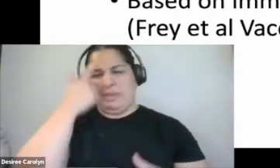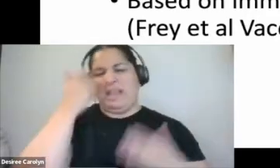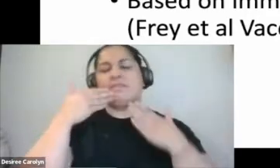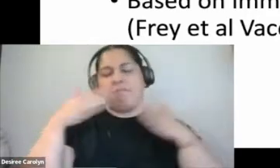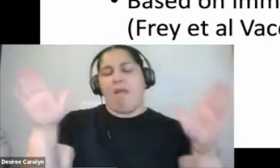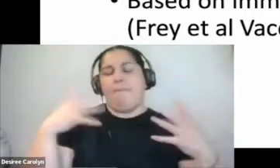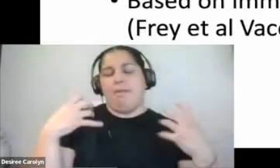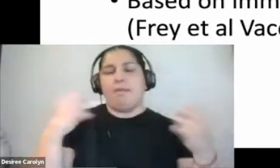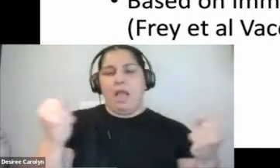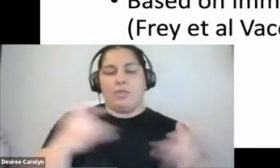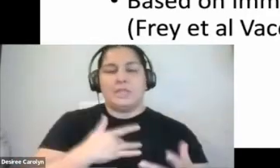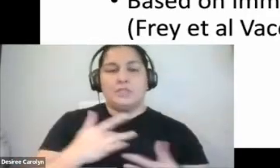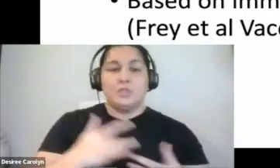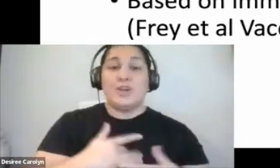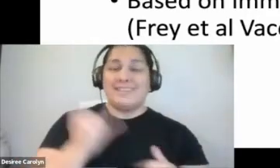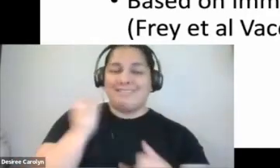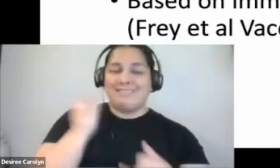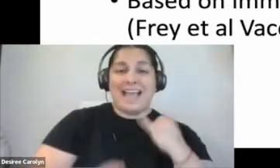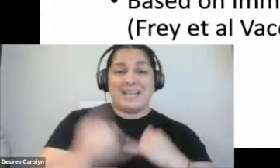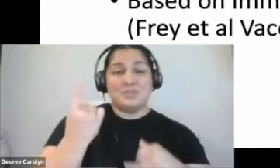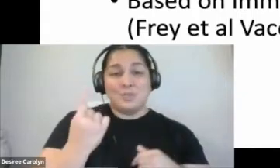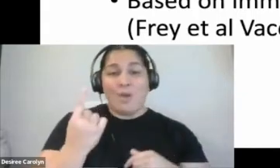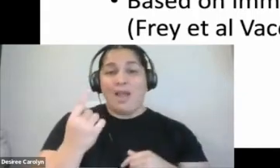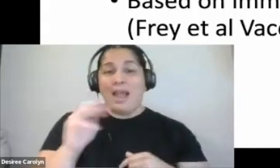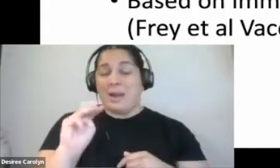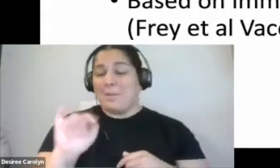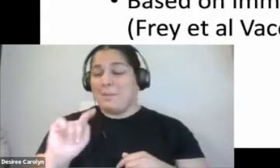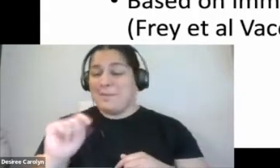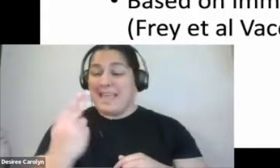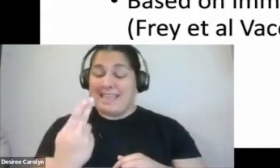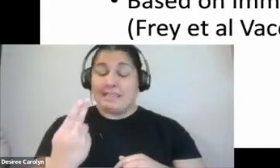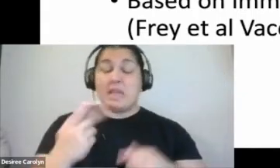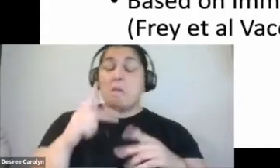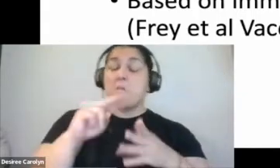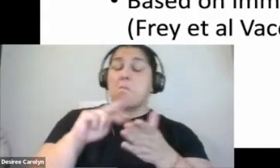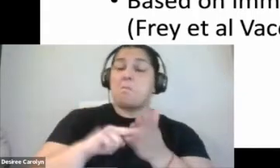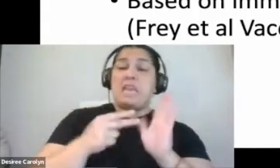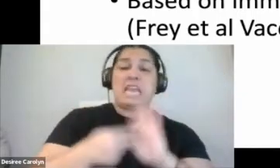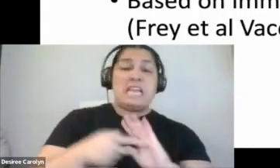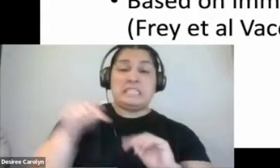think the last myth is that we are definitively done with this. You know there's been some good